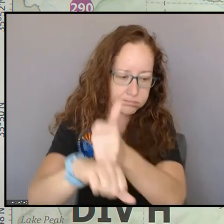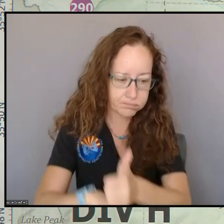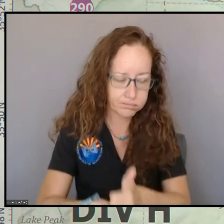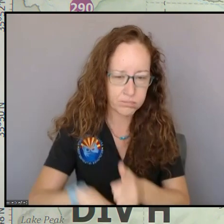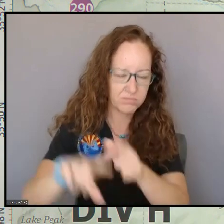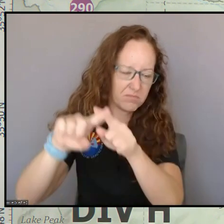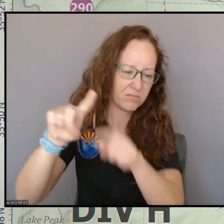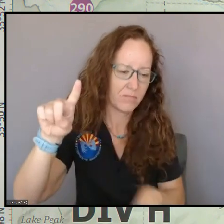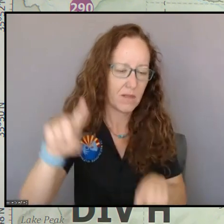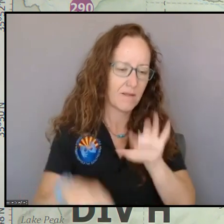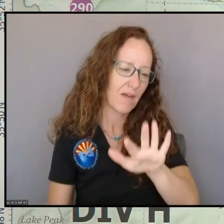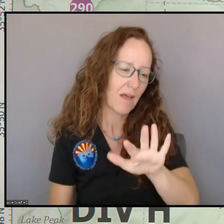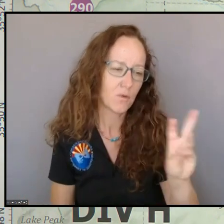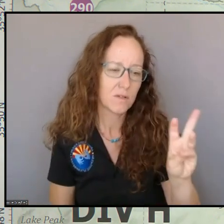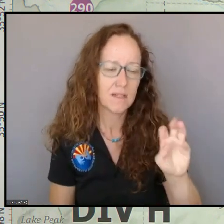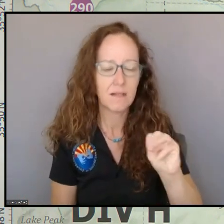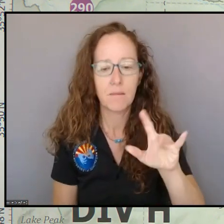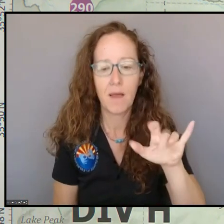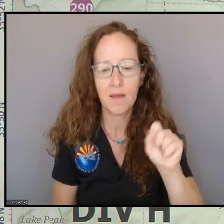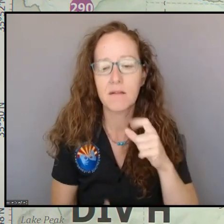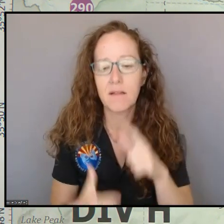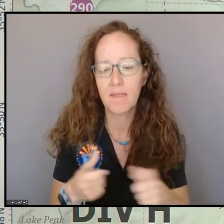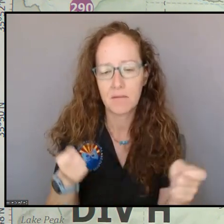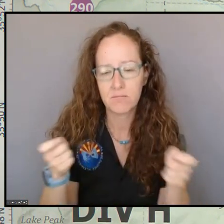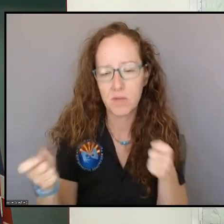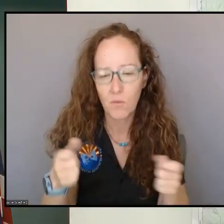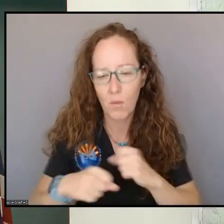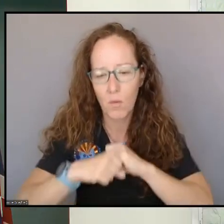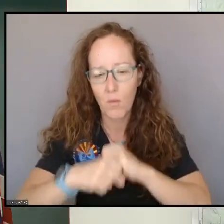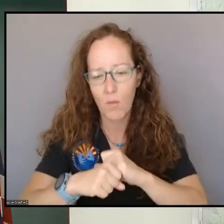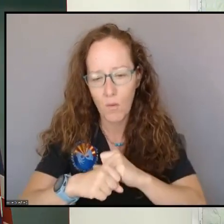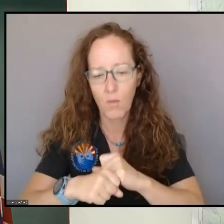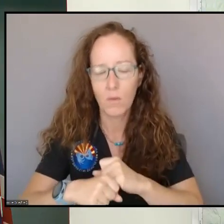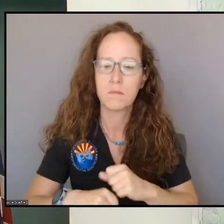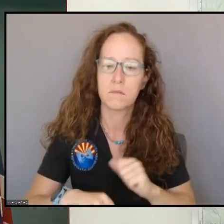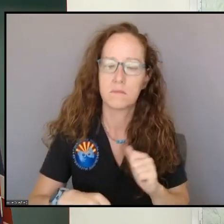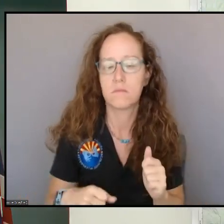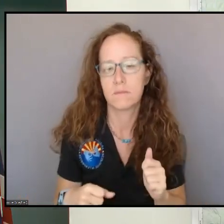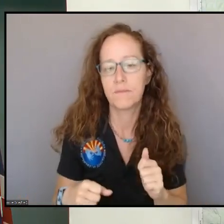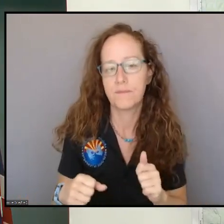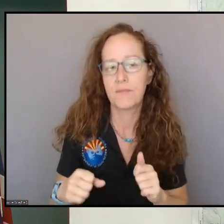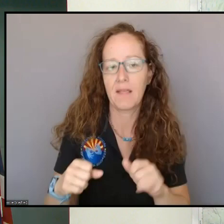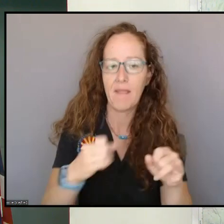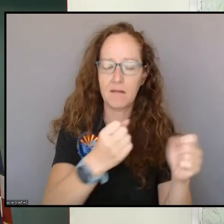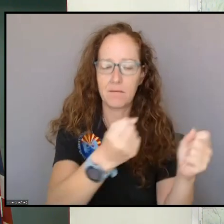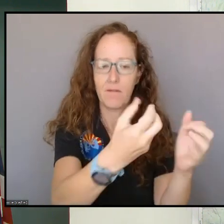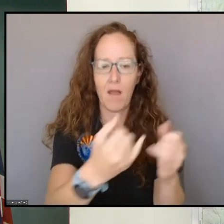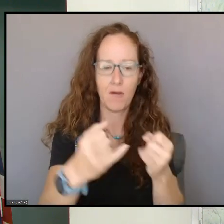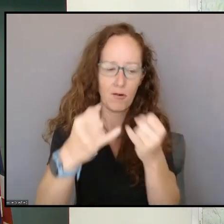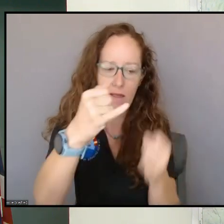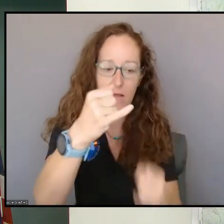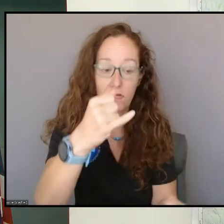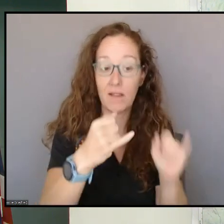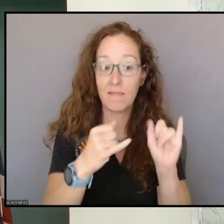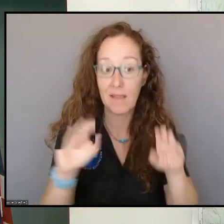control features. So that's really going to be, you know, that's our main focus. And we know